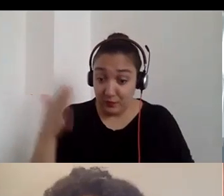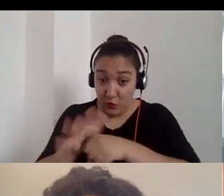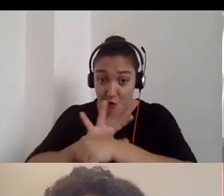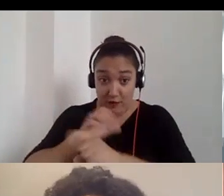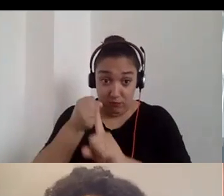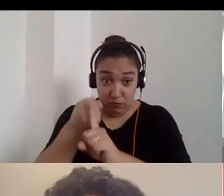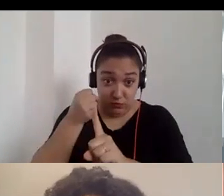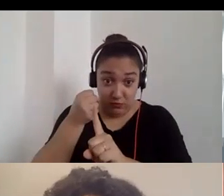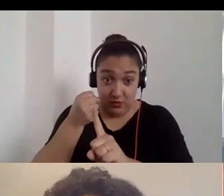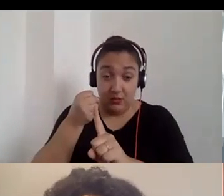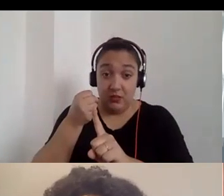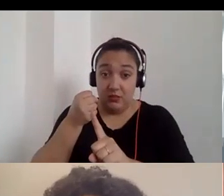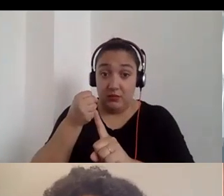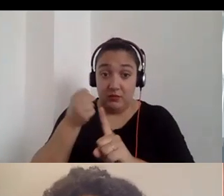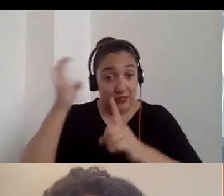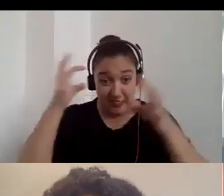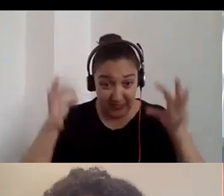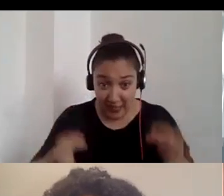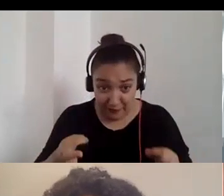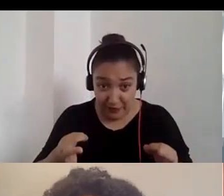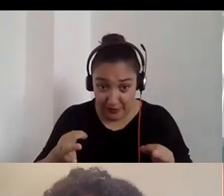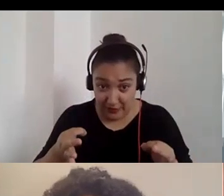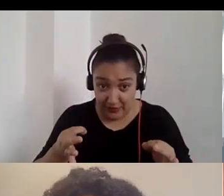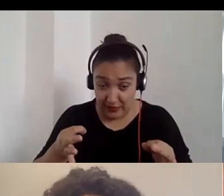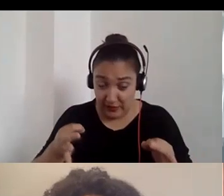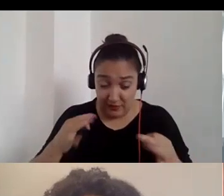Certainly tired before we got to this uprising that we're in